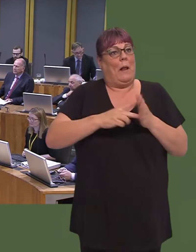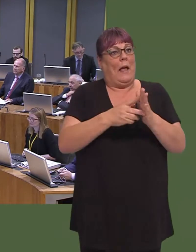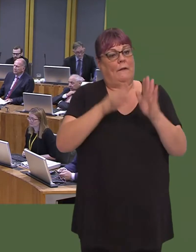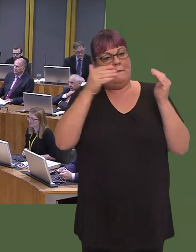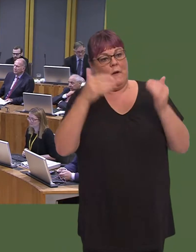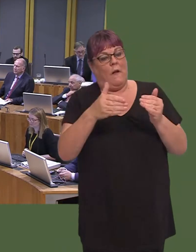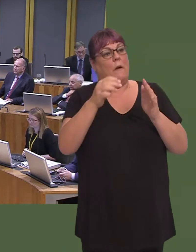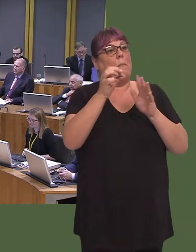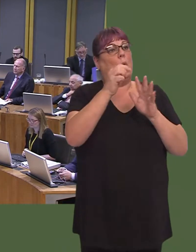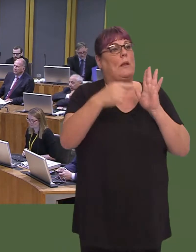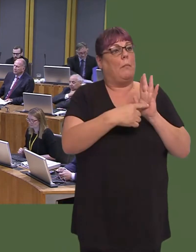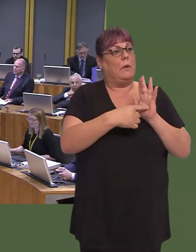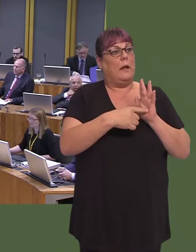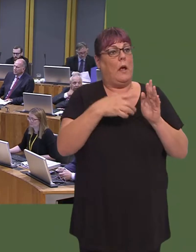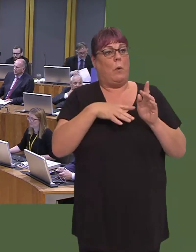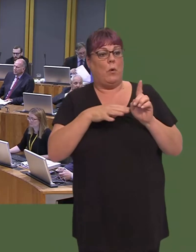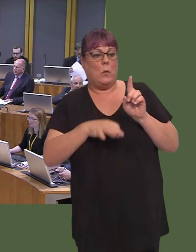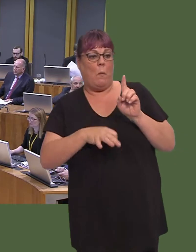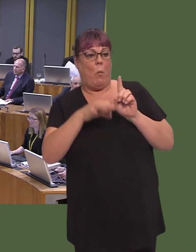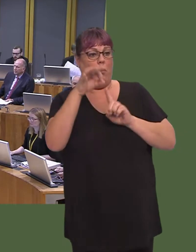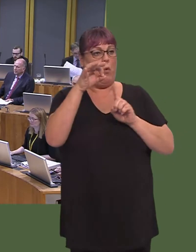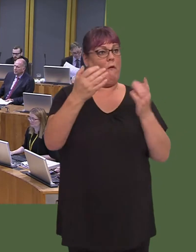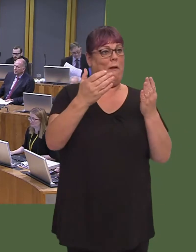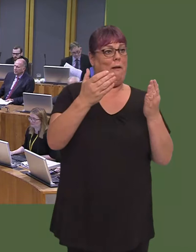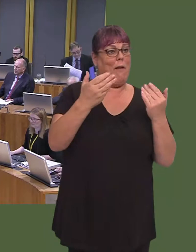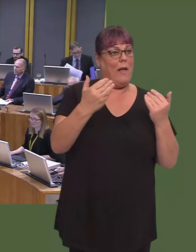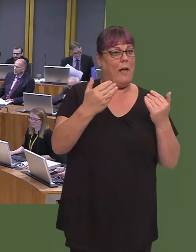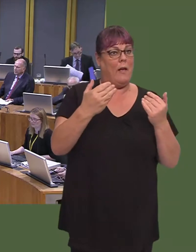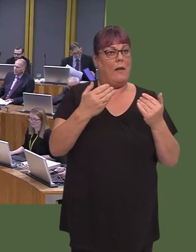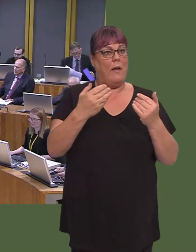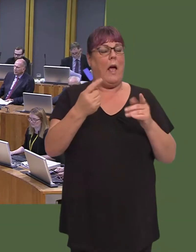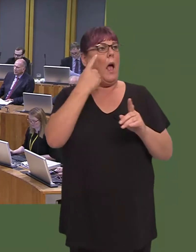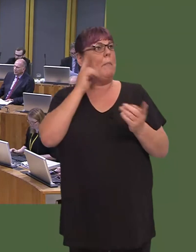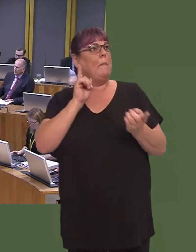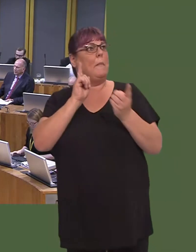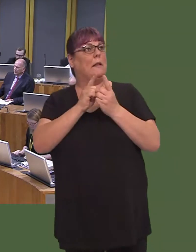in social housing in the term of this Government. David Melding AM: First Minister, you no doubt